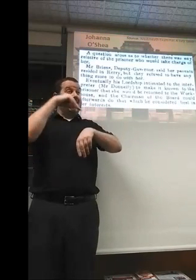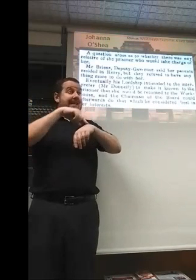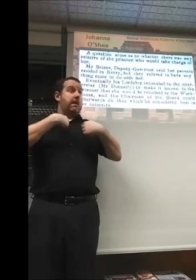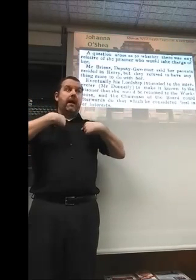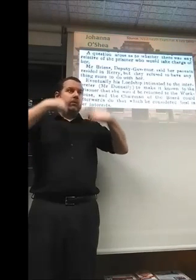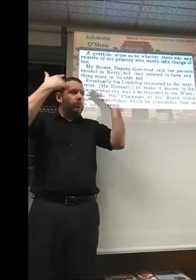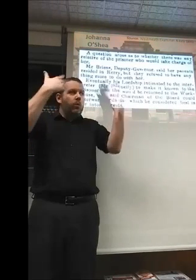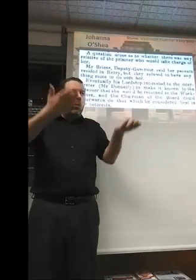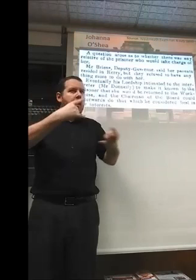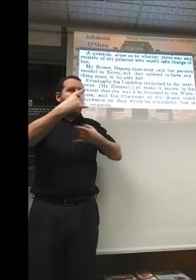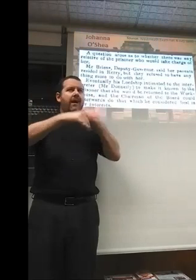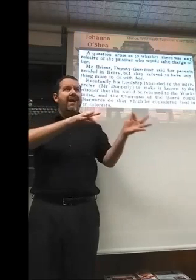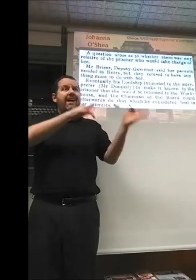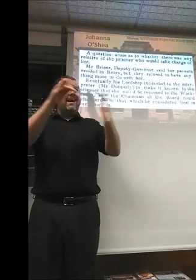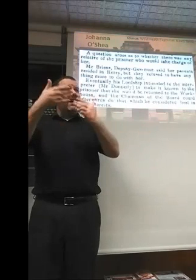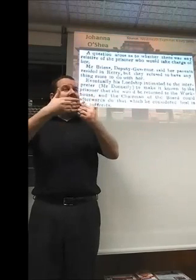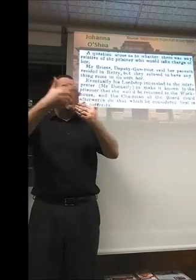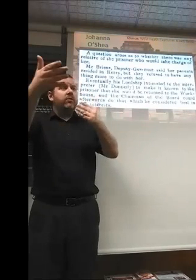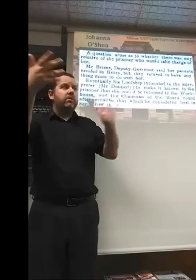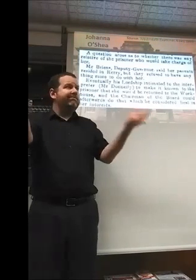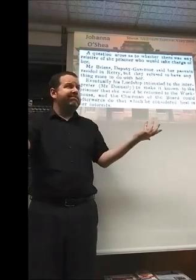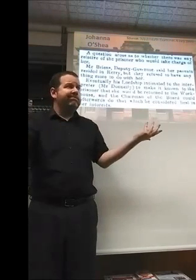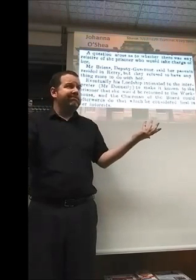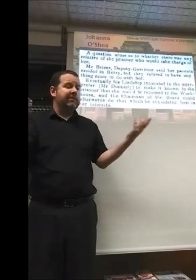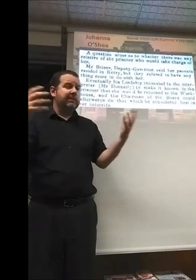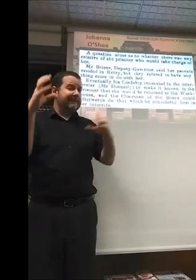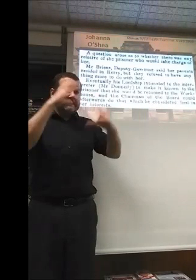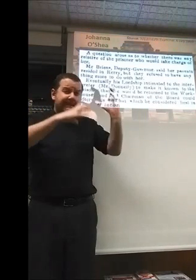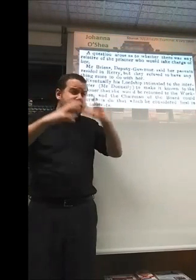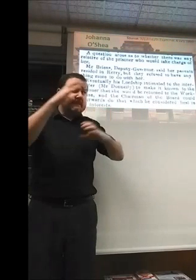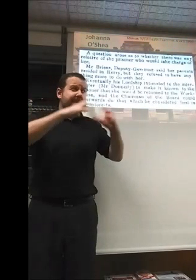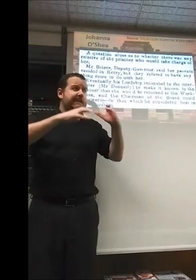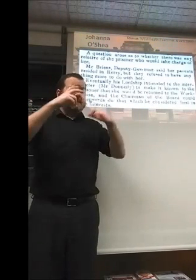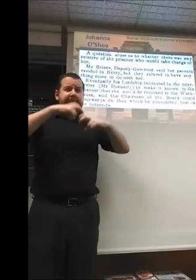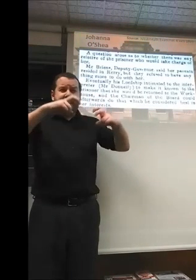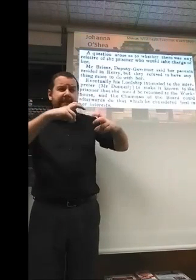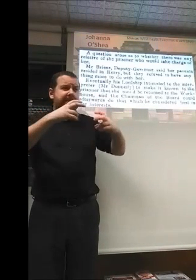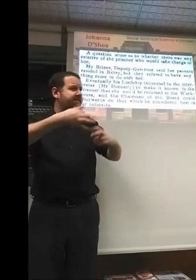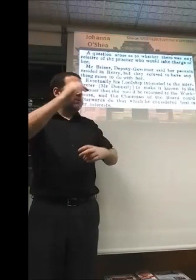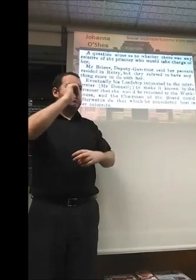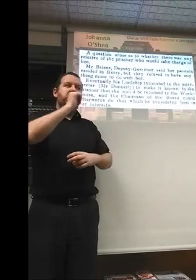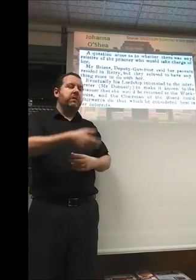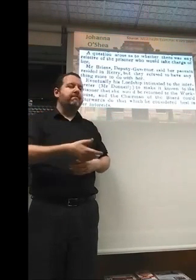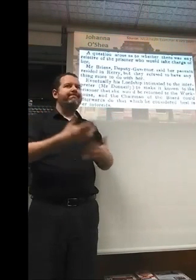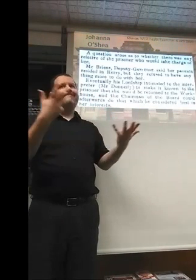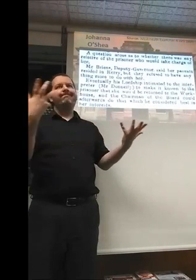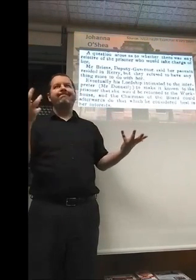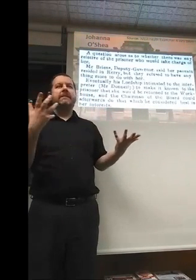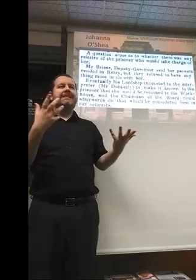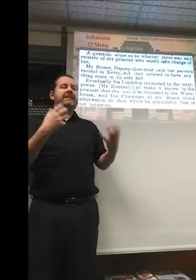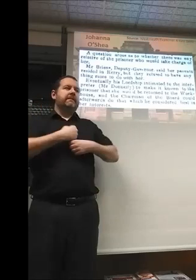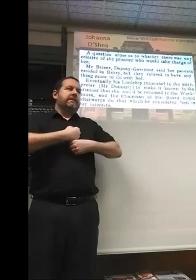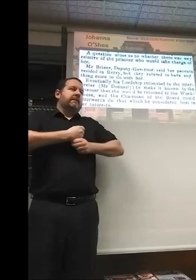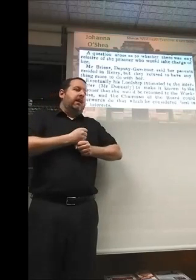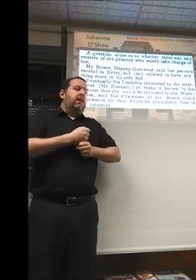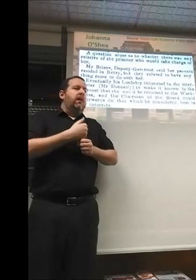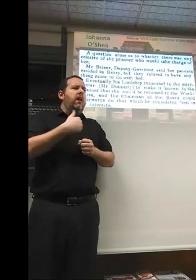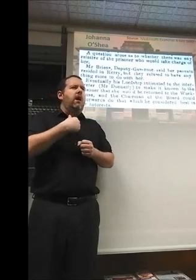there was a gold case, well James went straight for it. You know it was like a small tin box, well he thought it was beautiful and so he grabbed it under his arm and walked out of the church.